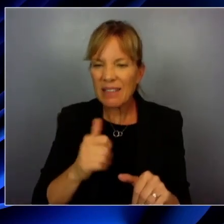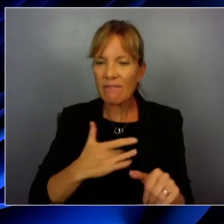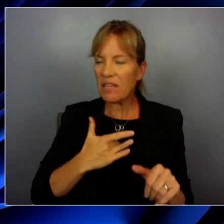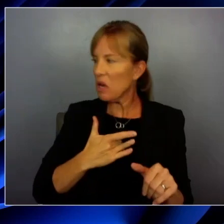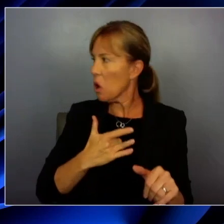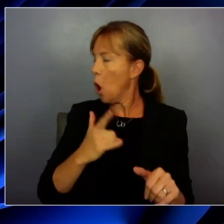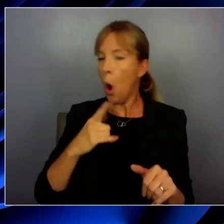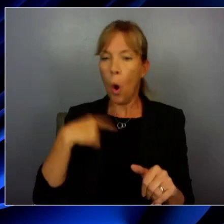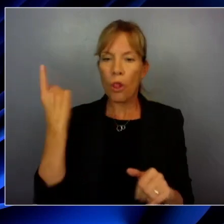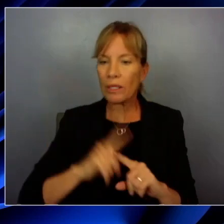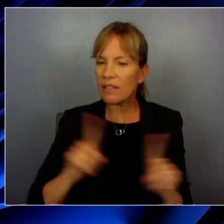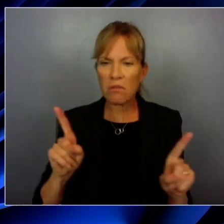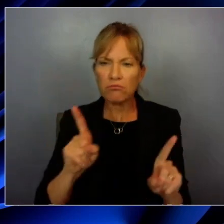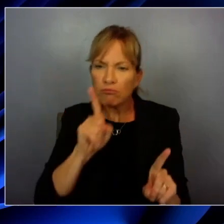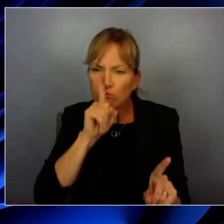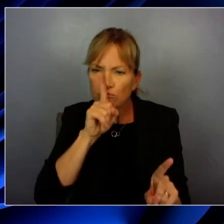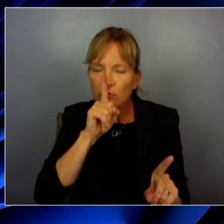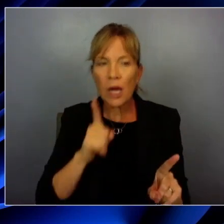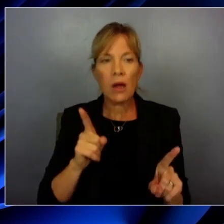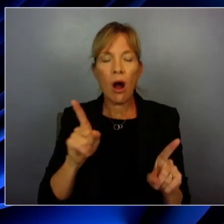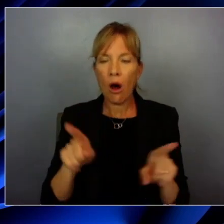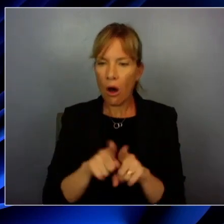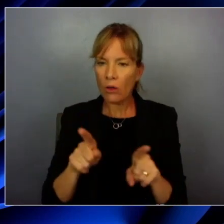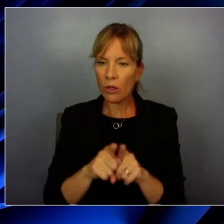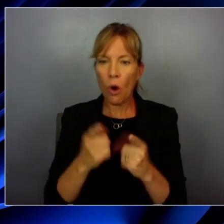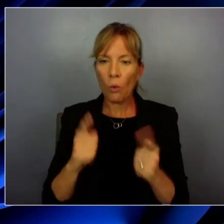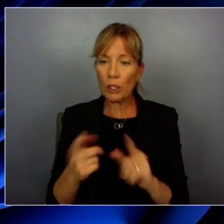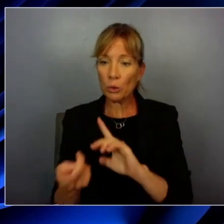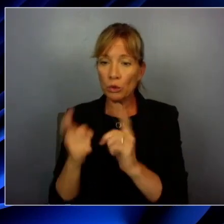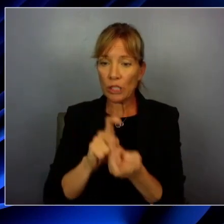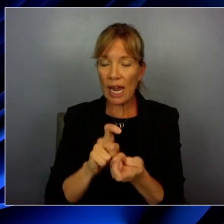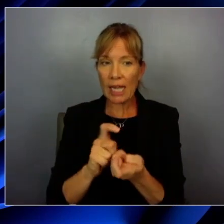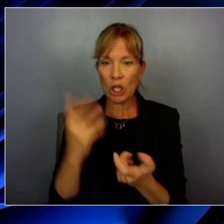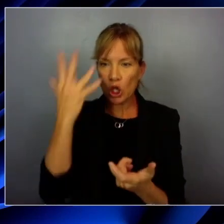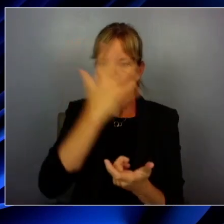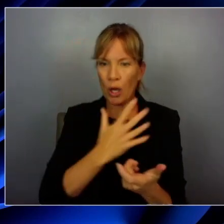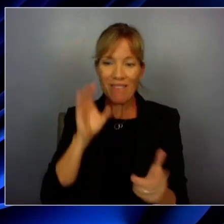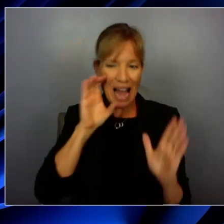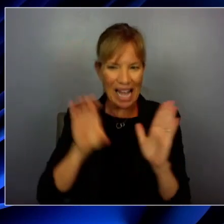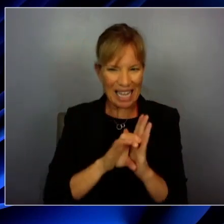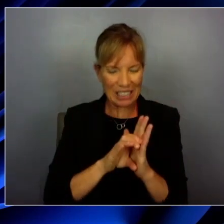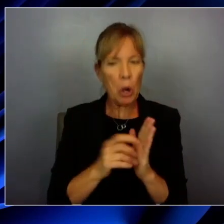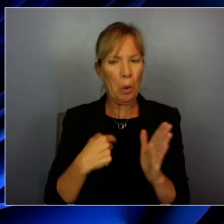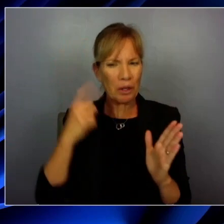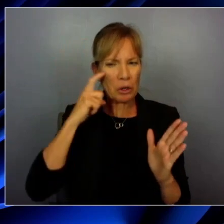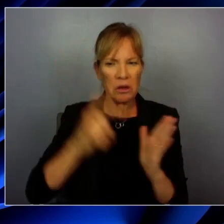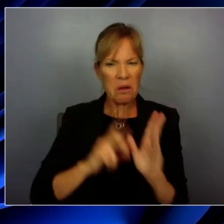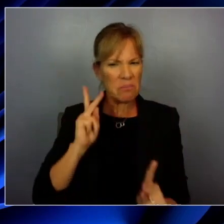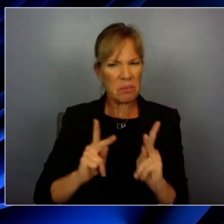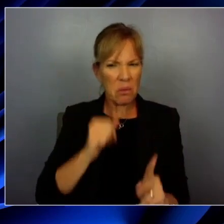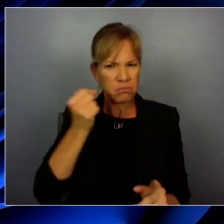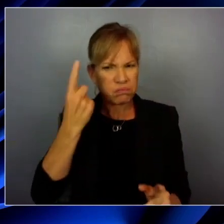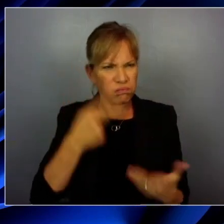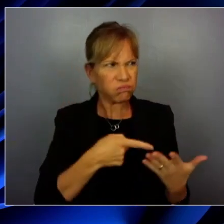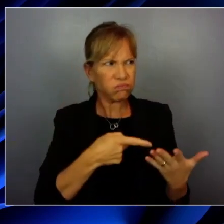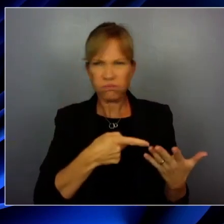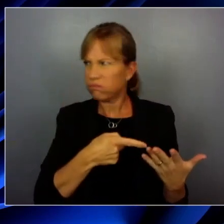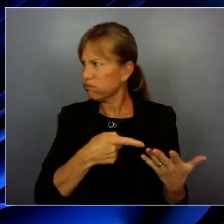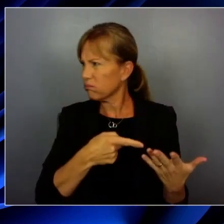Not only that, but we've found that when you change the look of icons, people don't understand them in the same way they don't make sense,